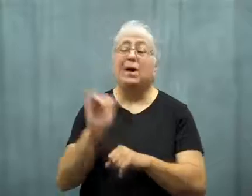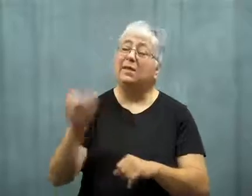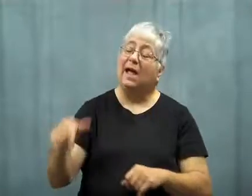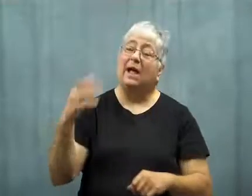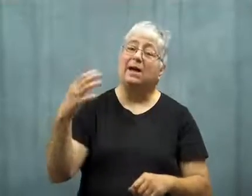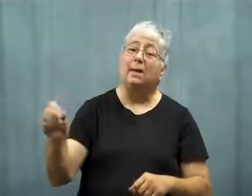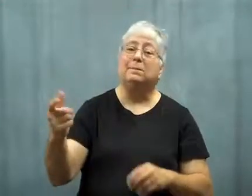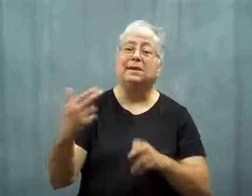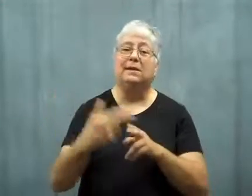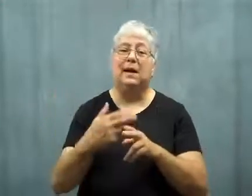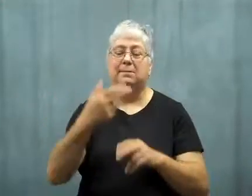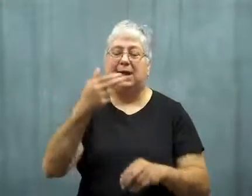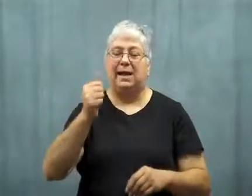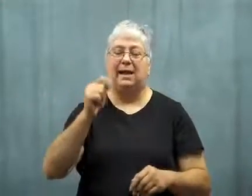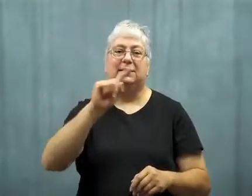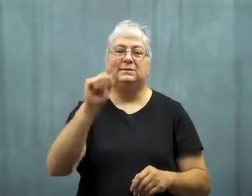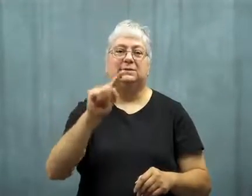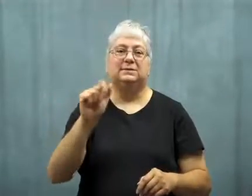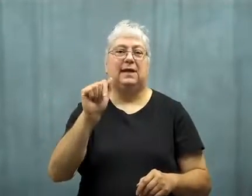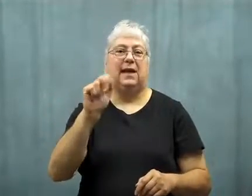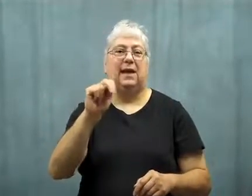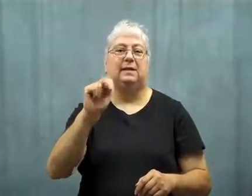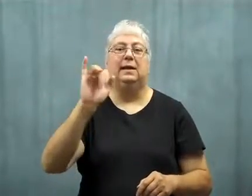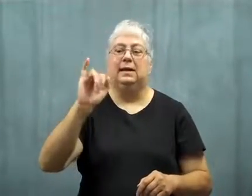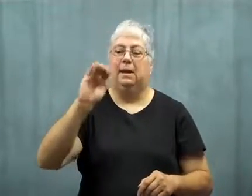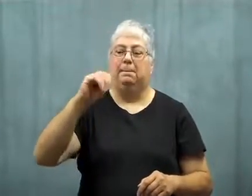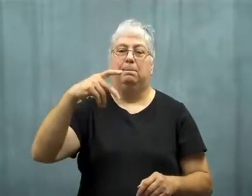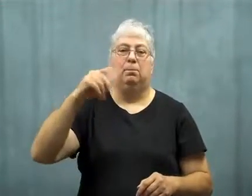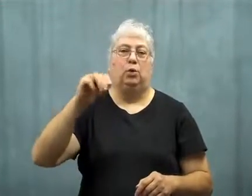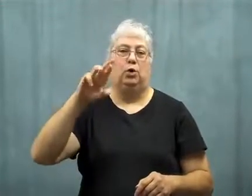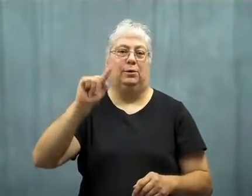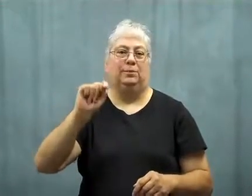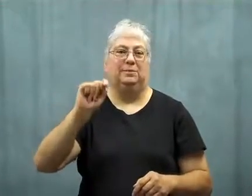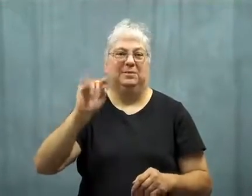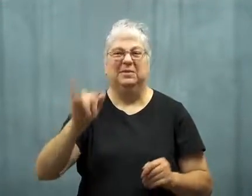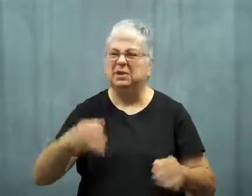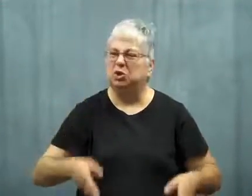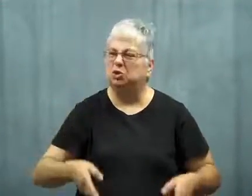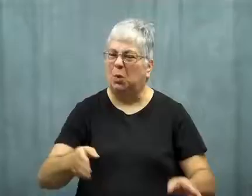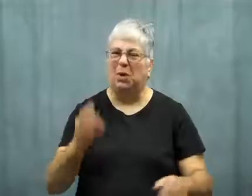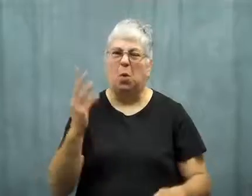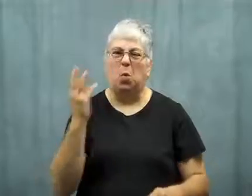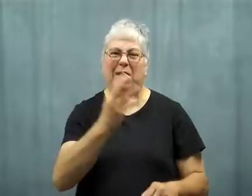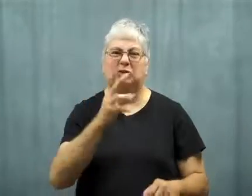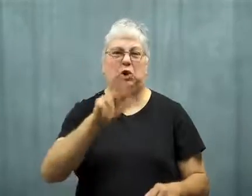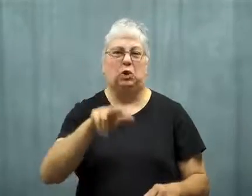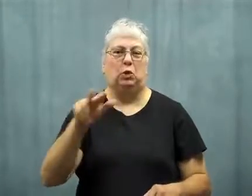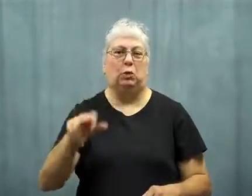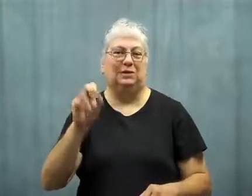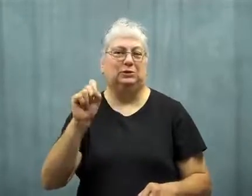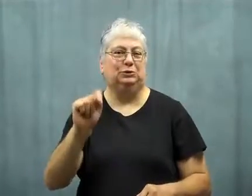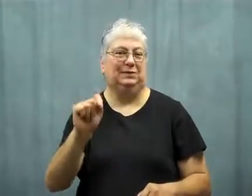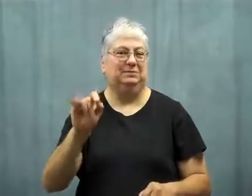for Hazan Imports on West 33rd street.